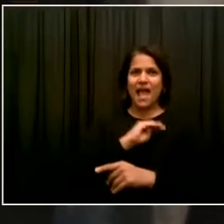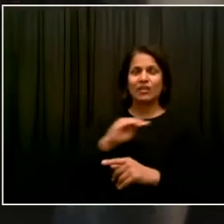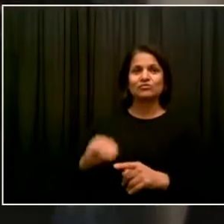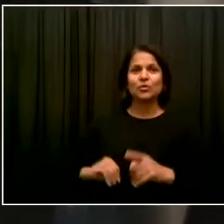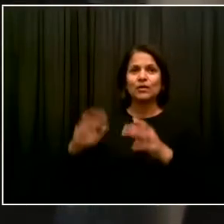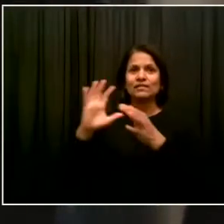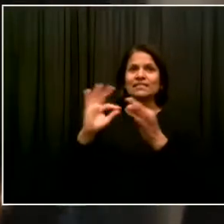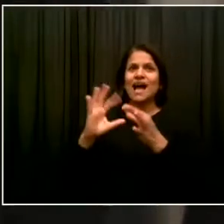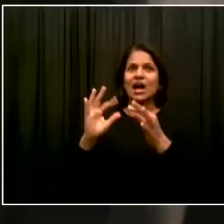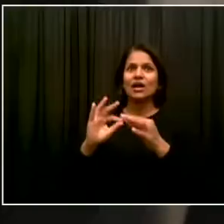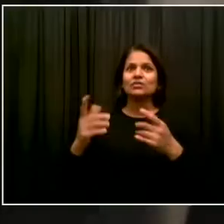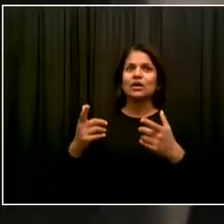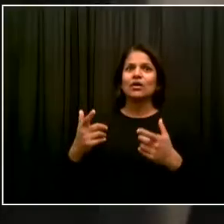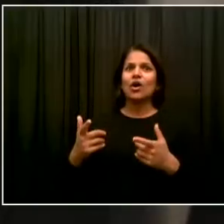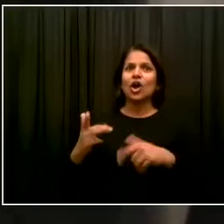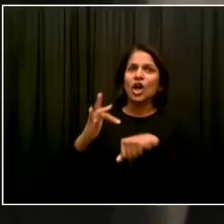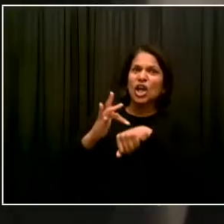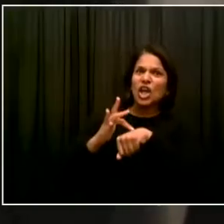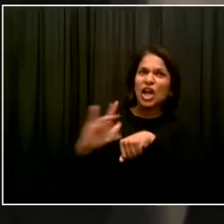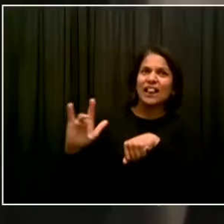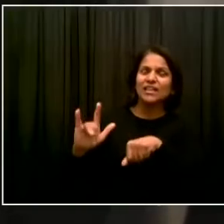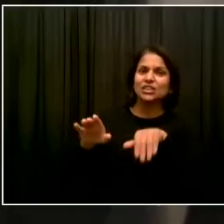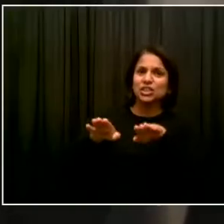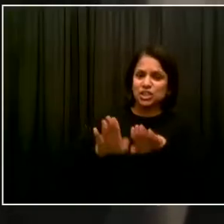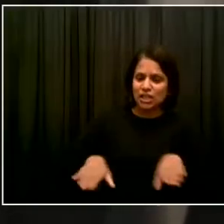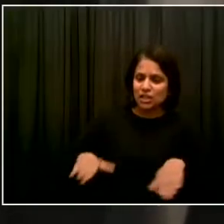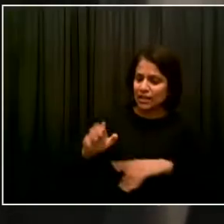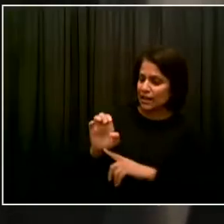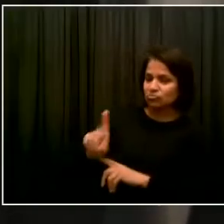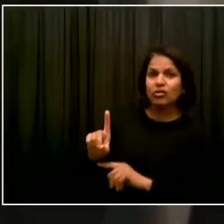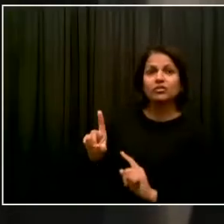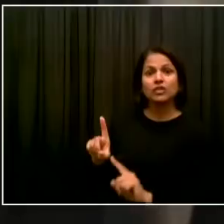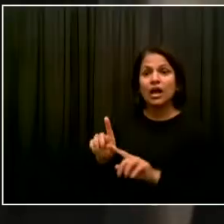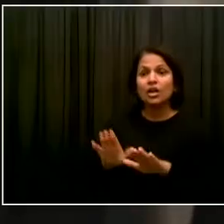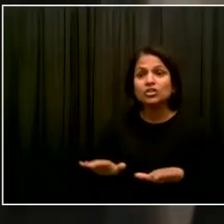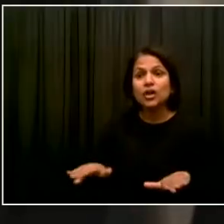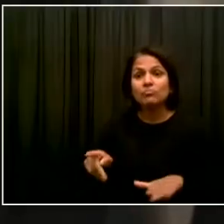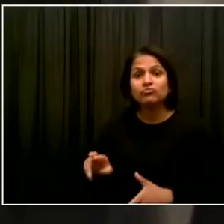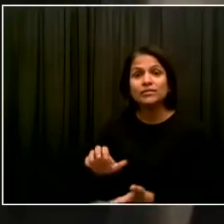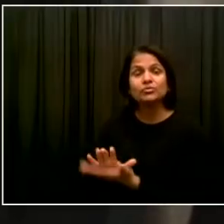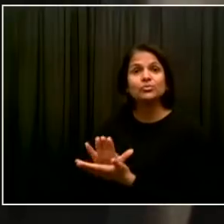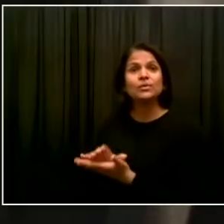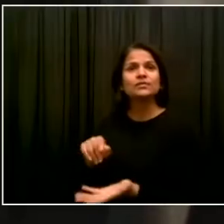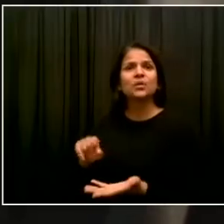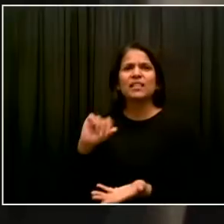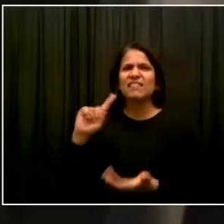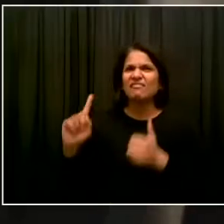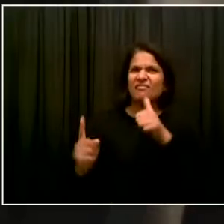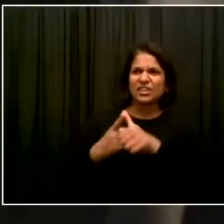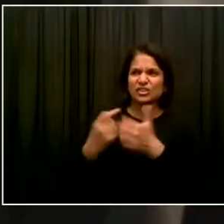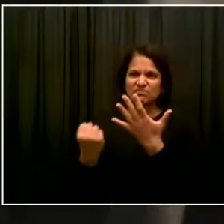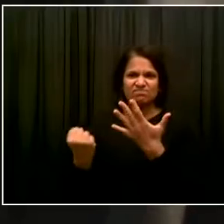AND YOU ARE THE ONLY MAYOR WHO HAS EVER VALUED AND TALKED ABOUT CHILDHOOD